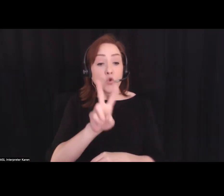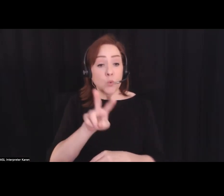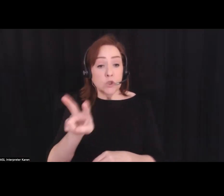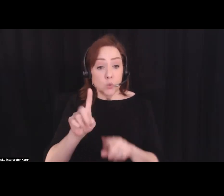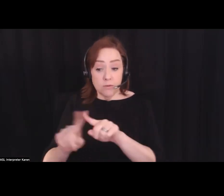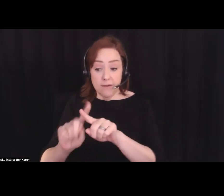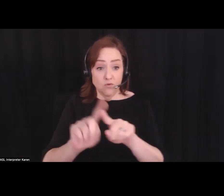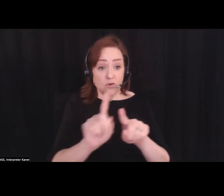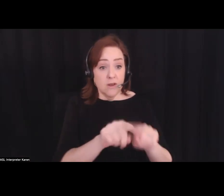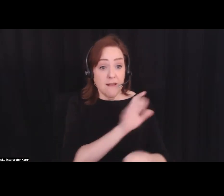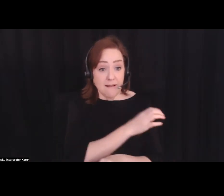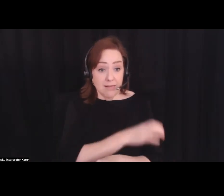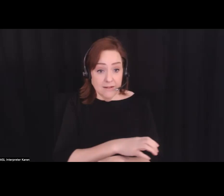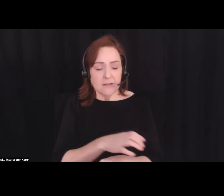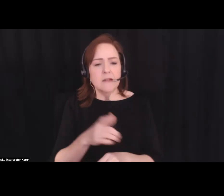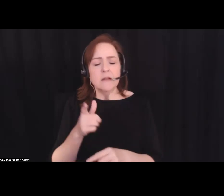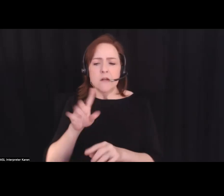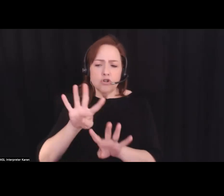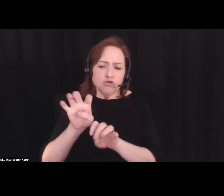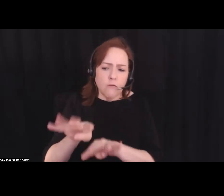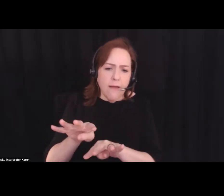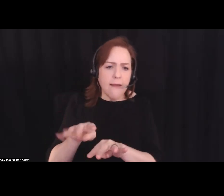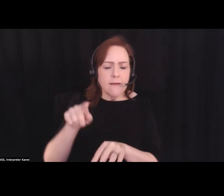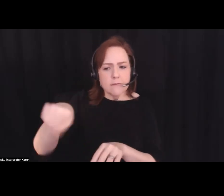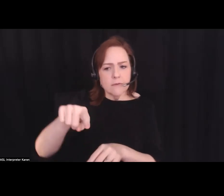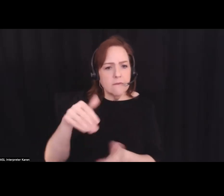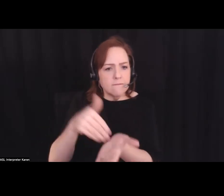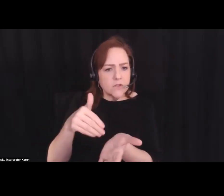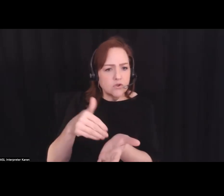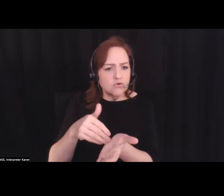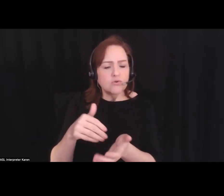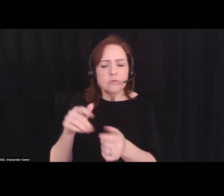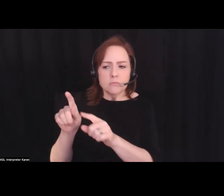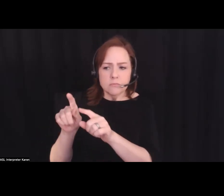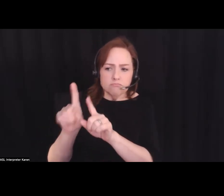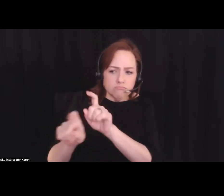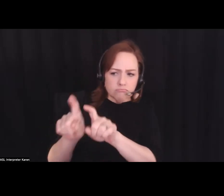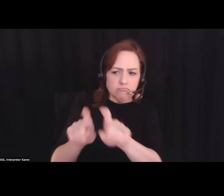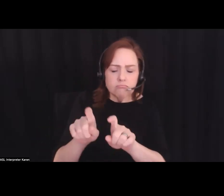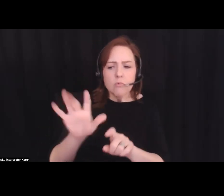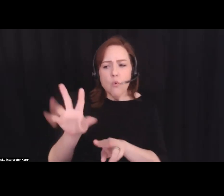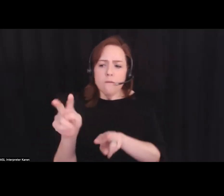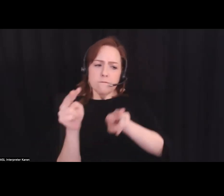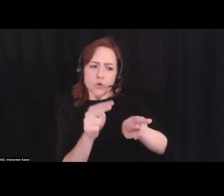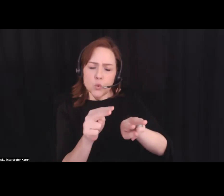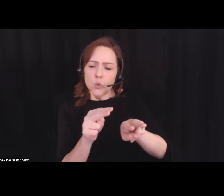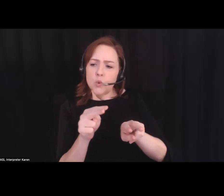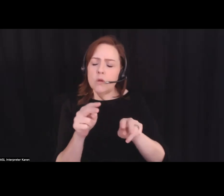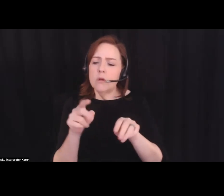and surveyed the Physicians about The View on patients with disabilities and caring for those